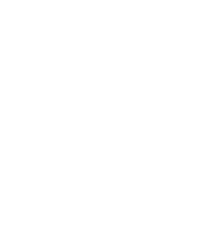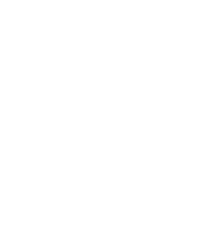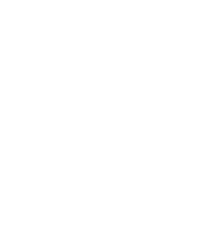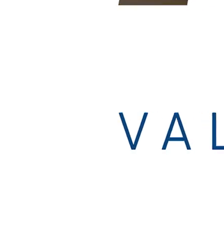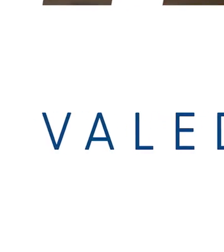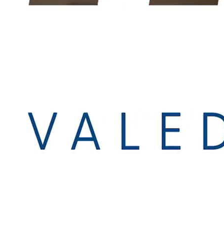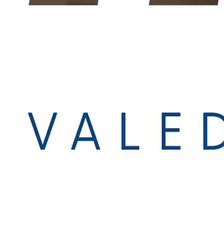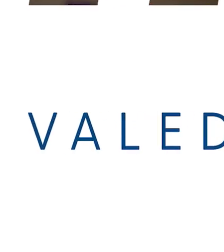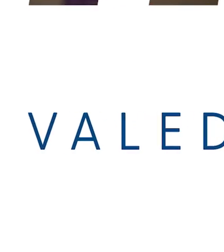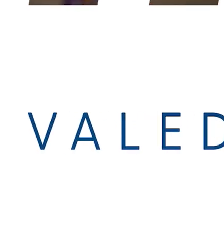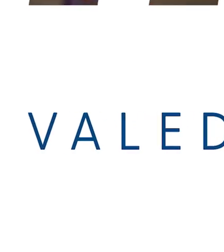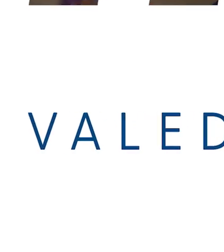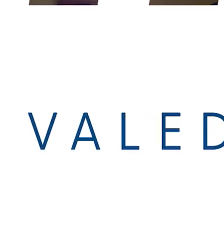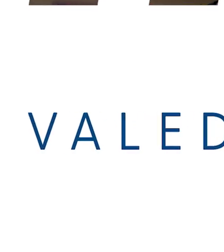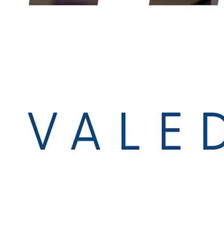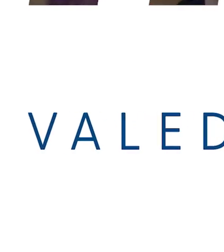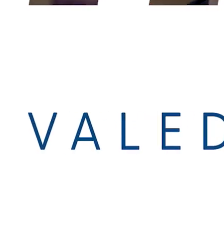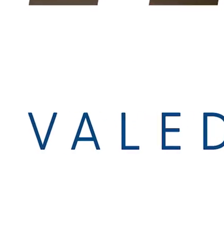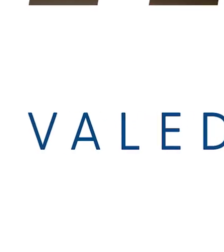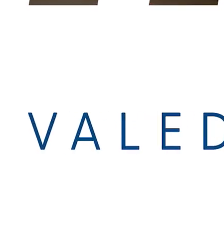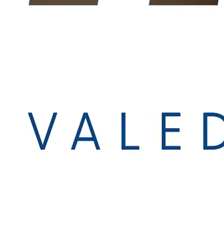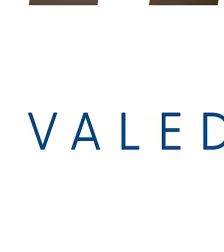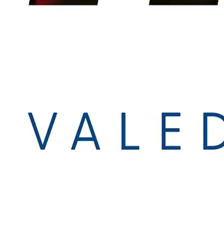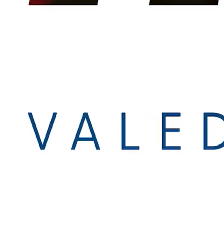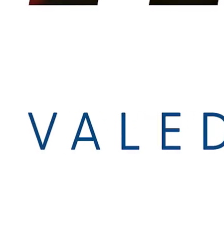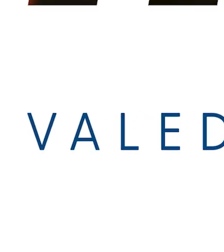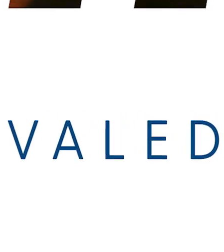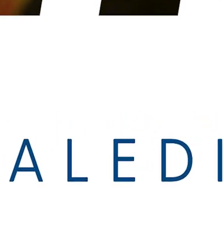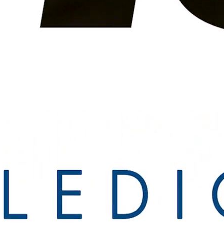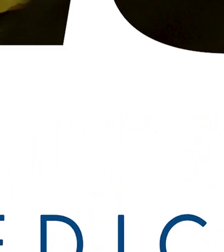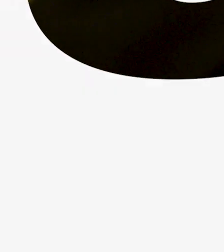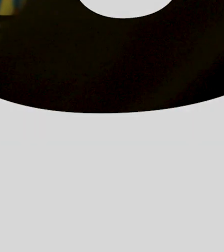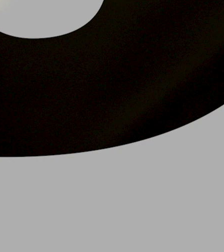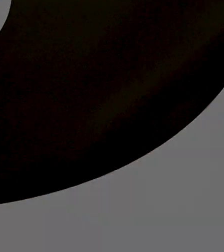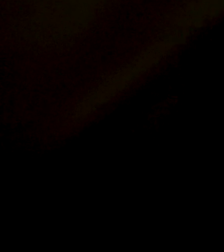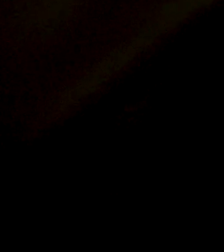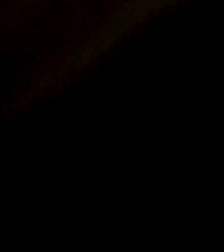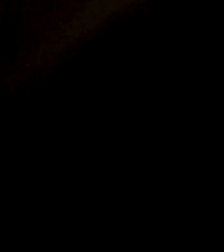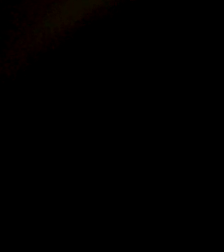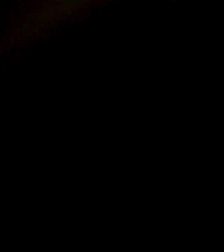Emotional piano, reflective music